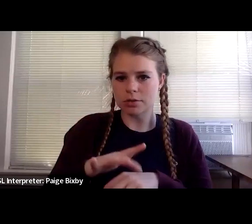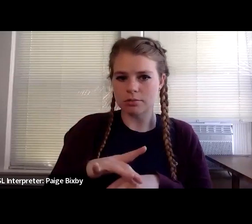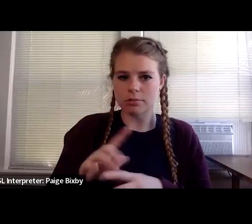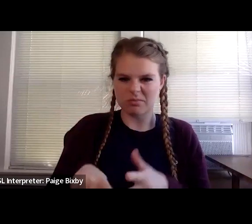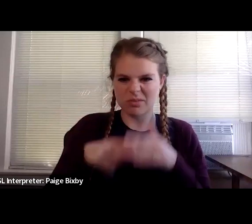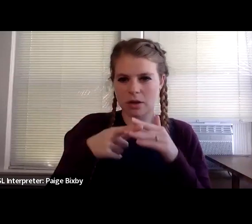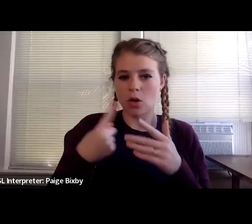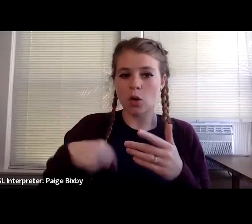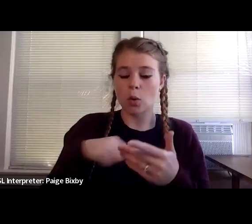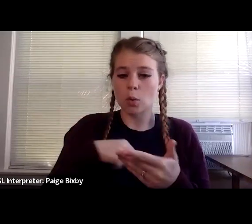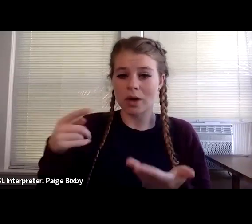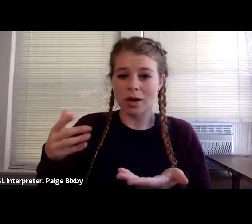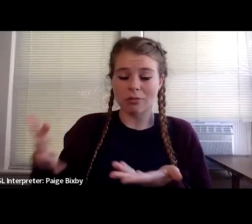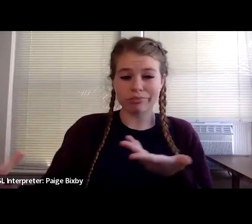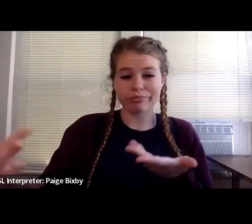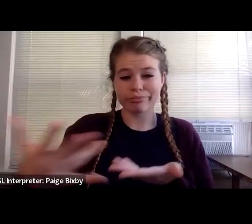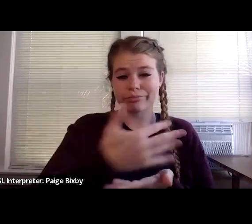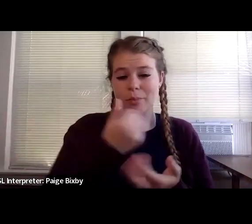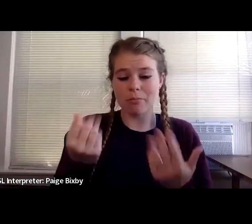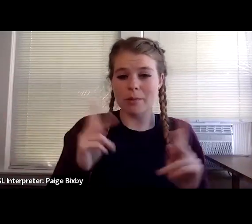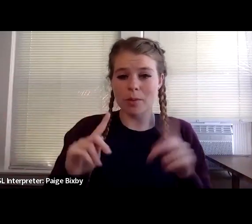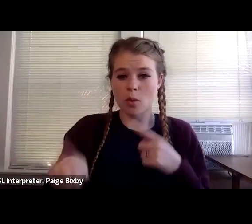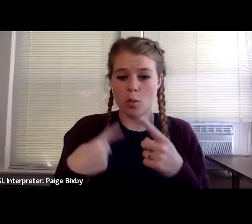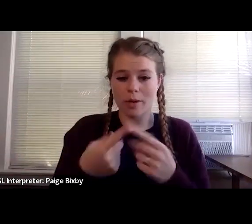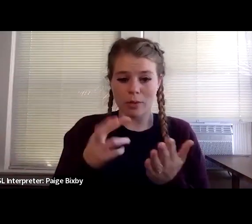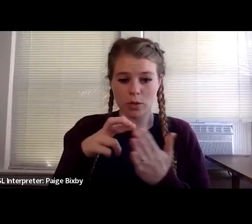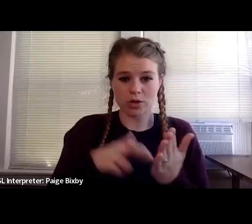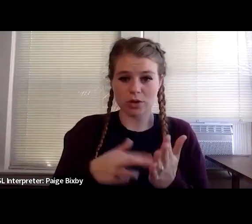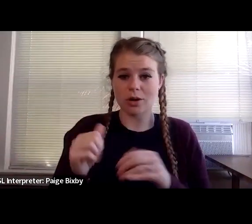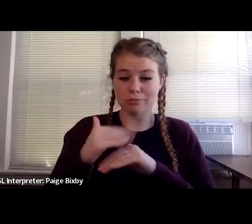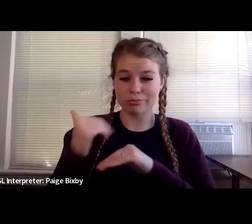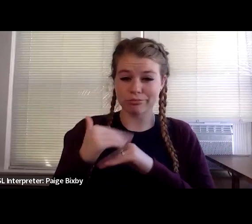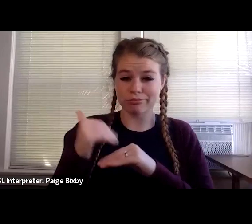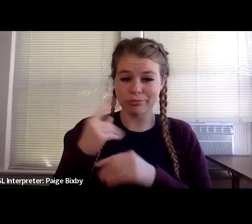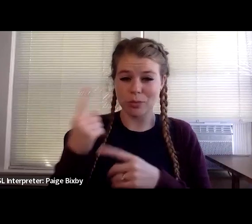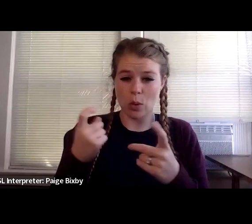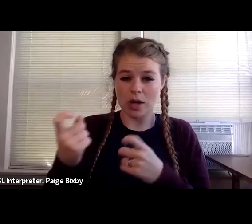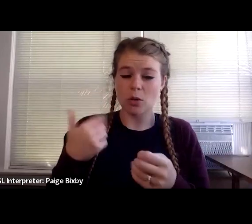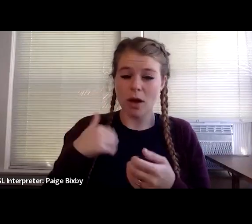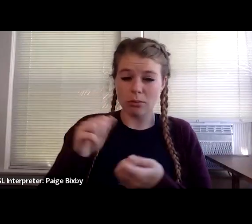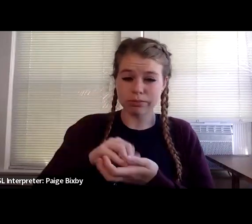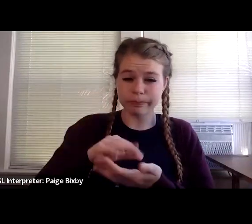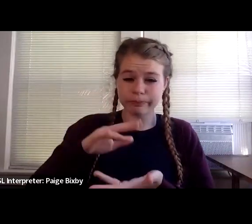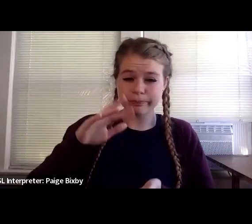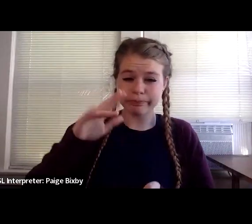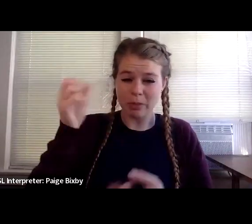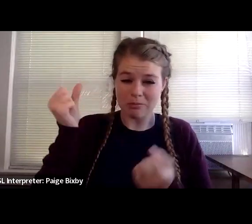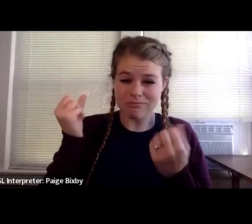which is wonderful, a lot of folks when they registered, asked us questions that they had, and we got hundreds of questions and looked through to pull out the themes